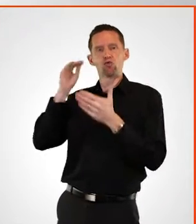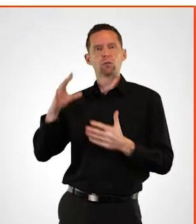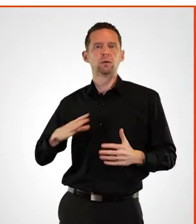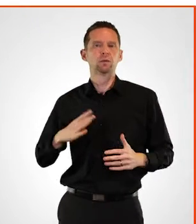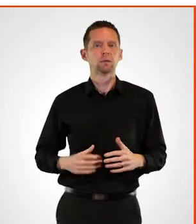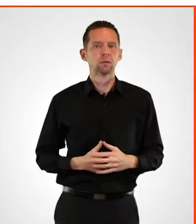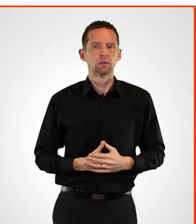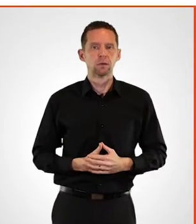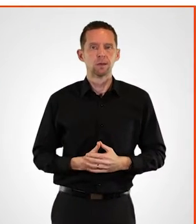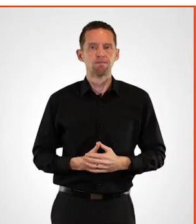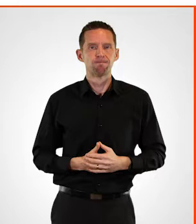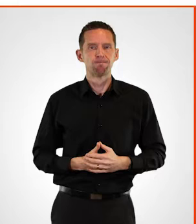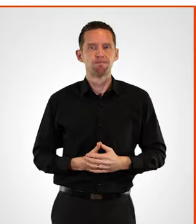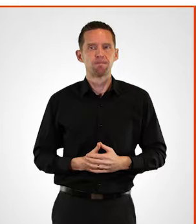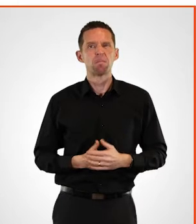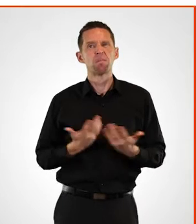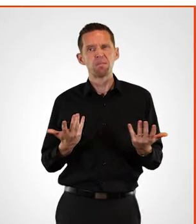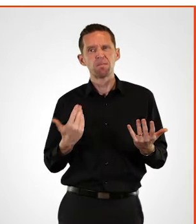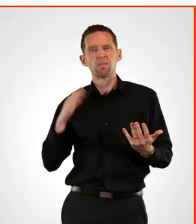OK, now I'm going to talk a little bit about